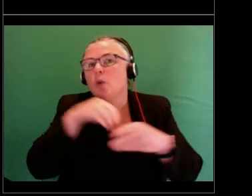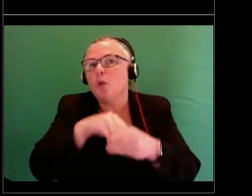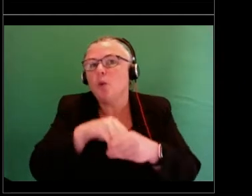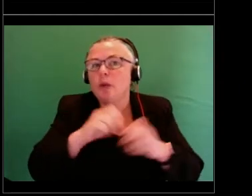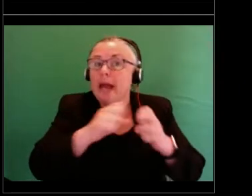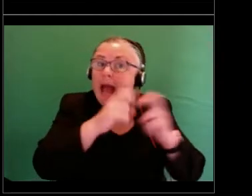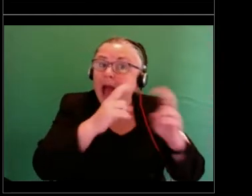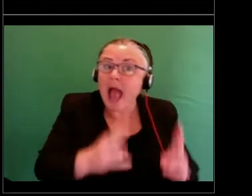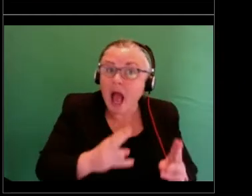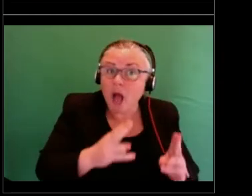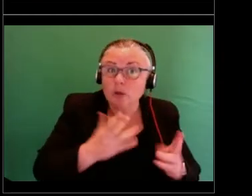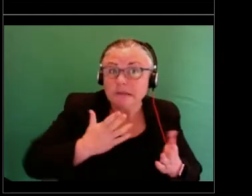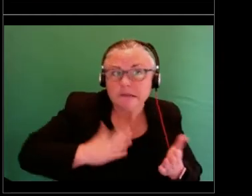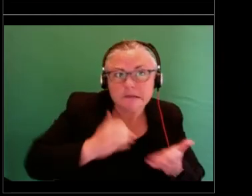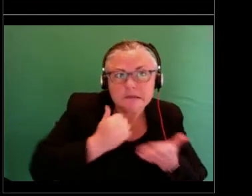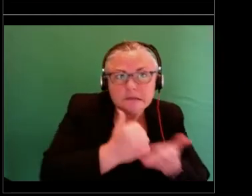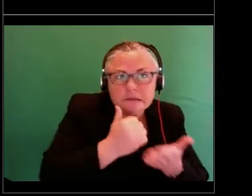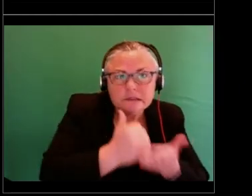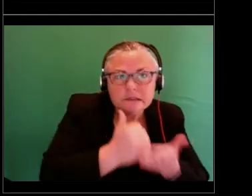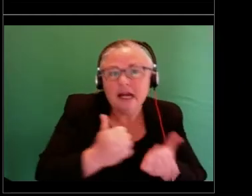That's the number on the screen there.